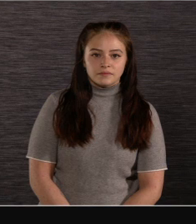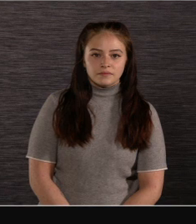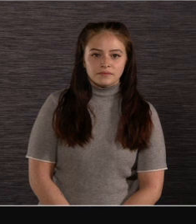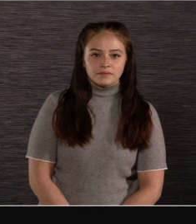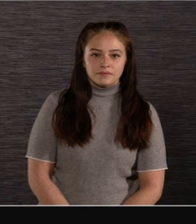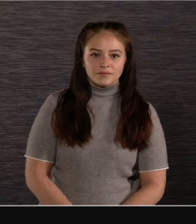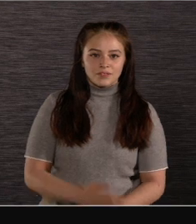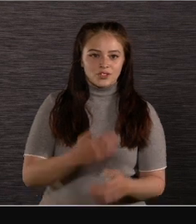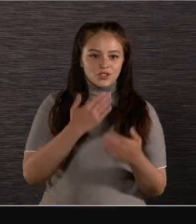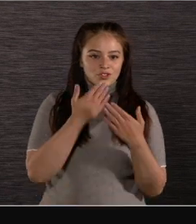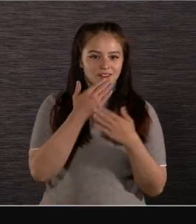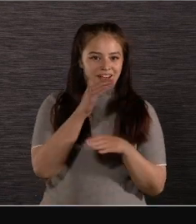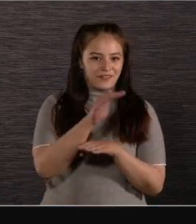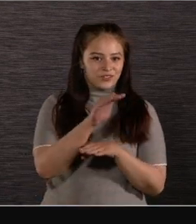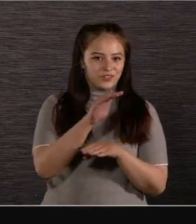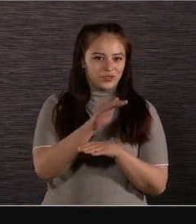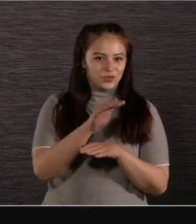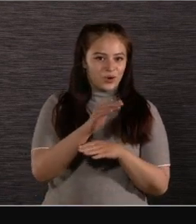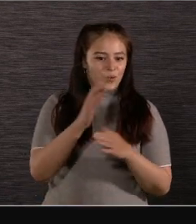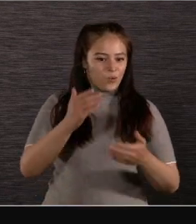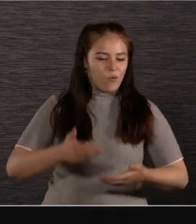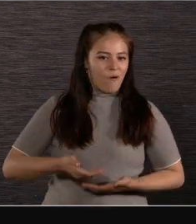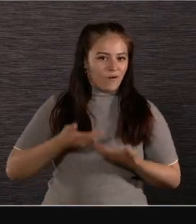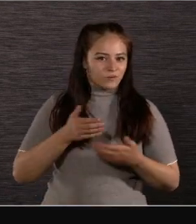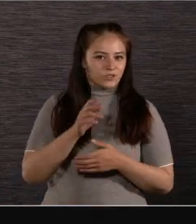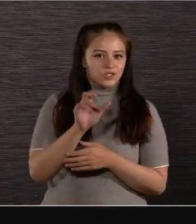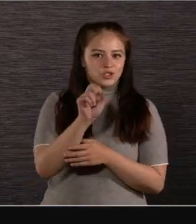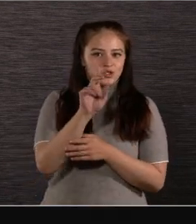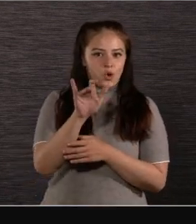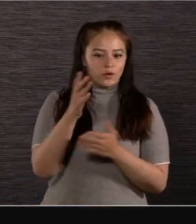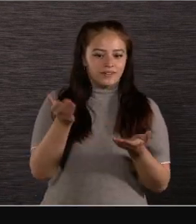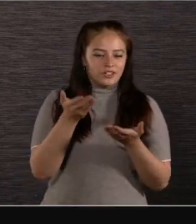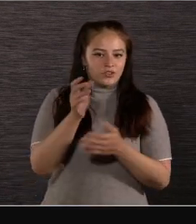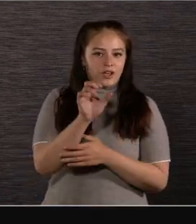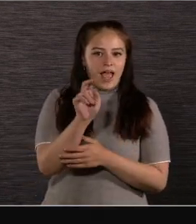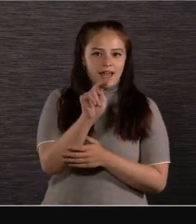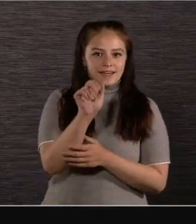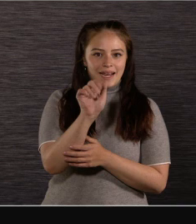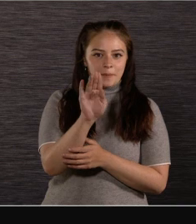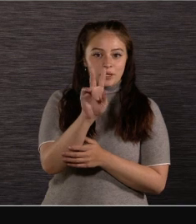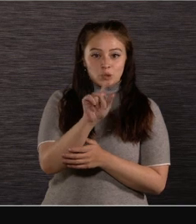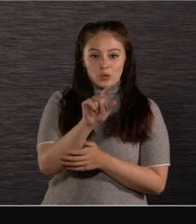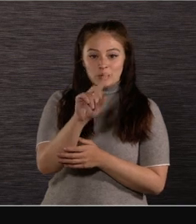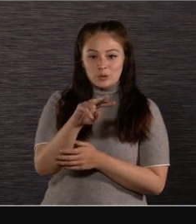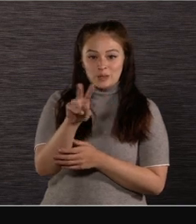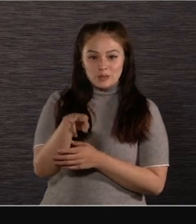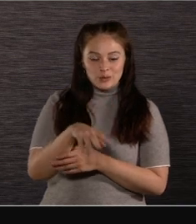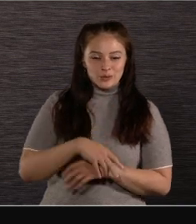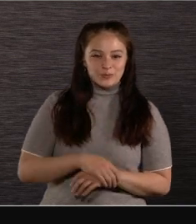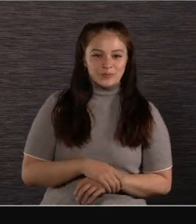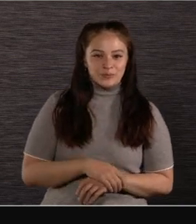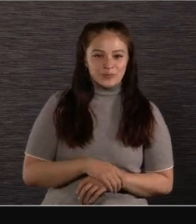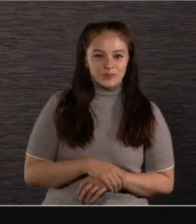Good afternoon and welcome to the Sony booth at NAB 2022. We all very excited